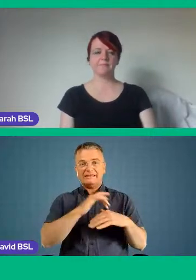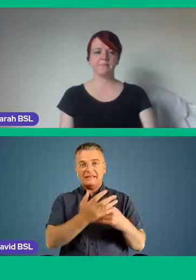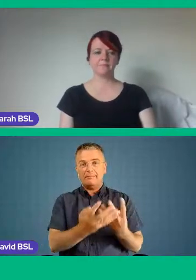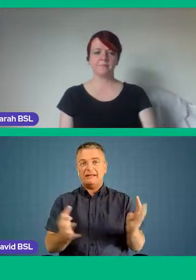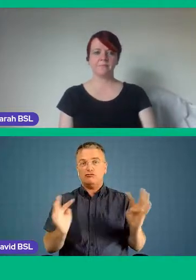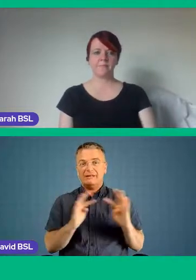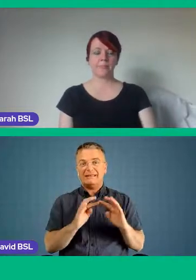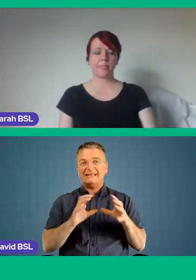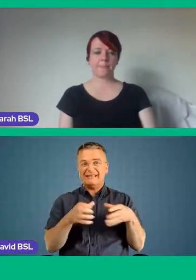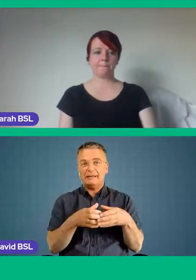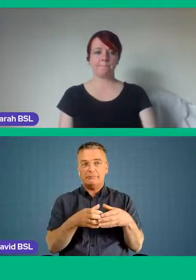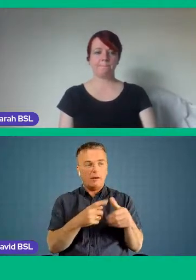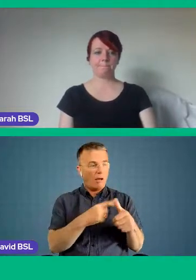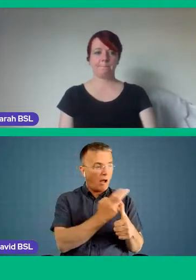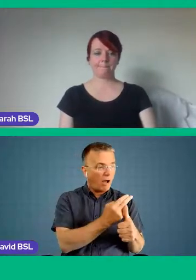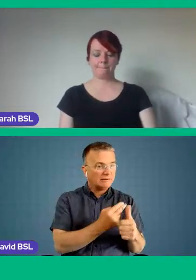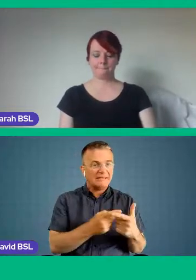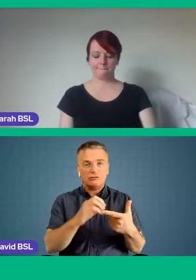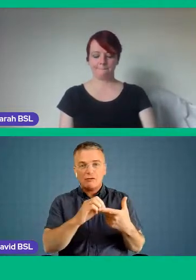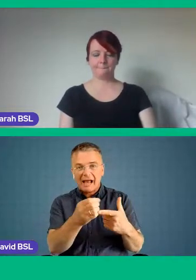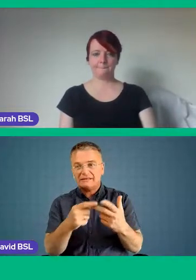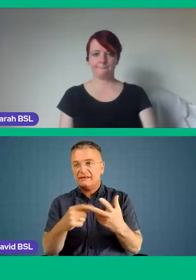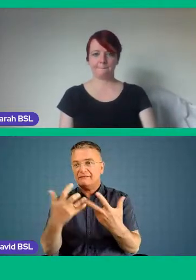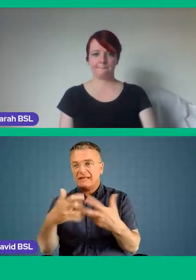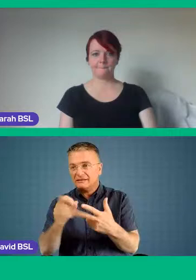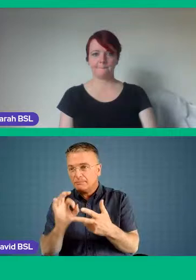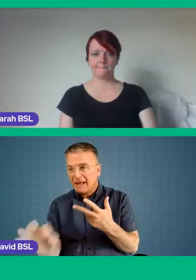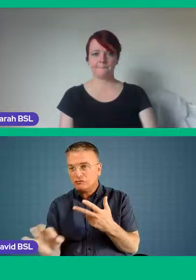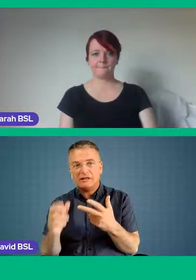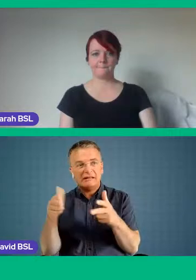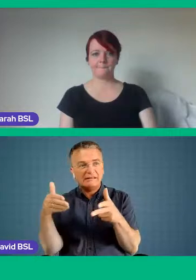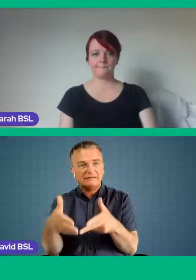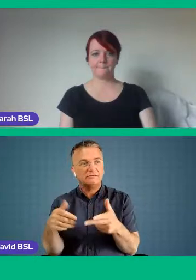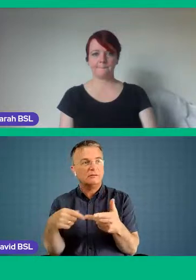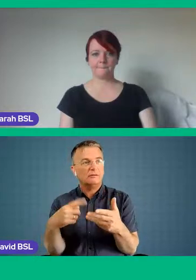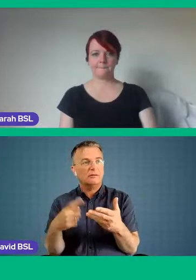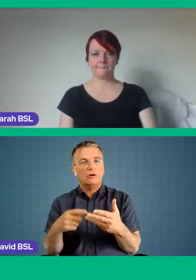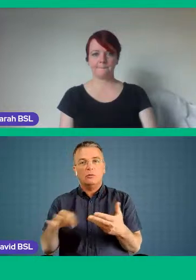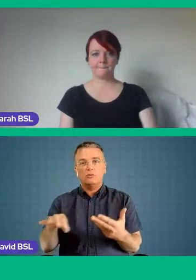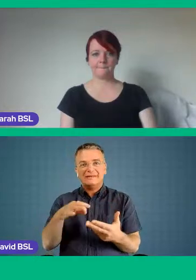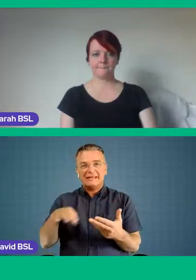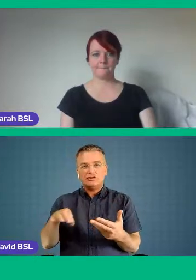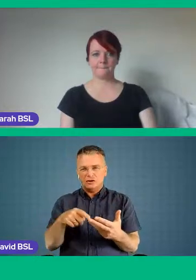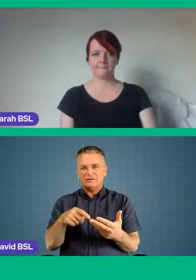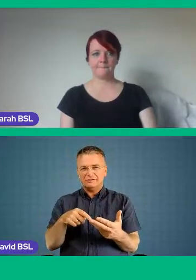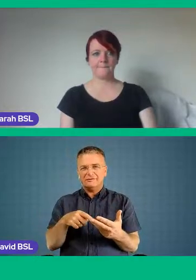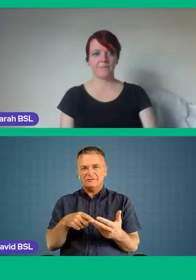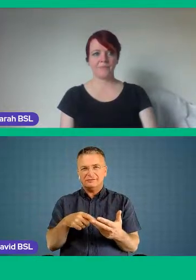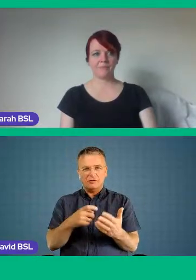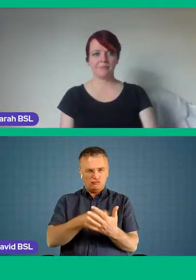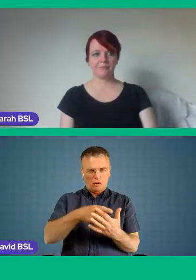creatives, tech specialists, musicians , obviously Roxana is bringing her own expertise from that side.